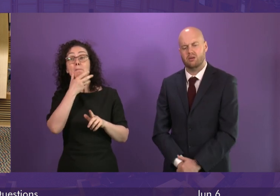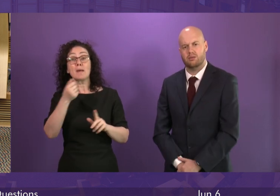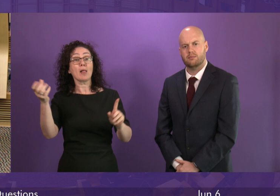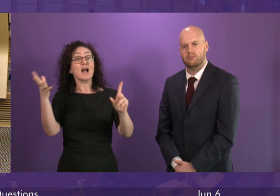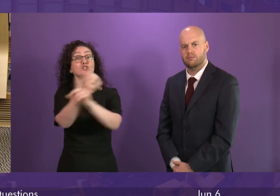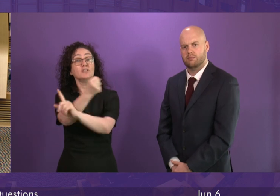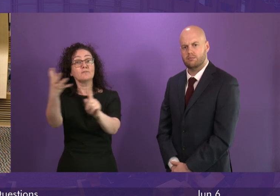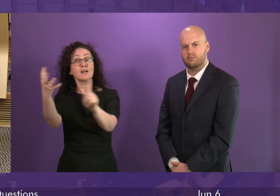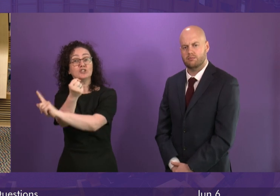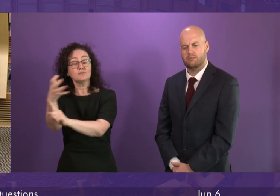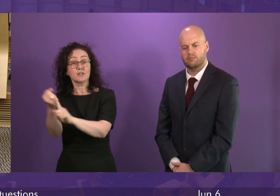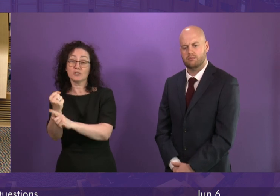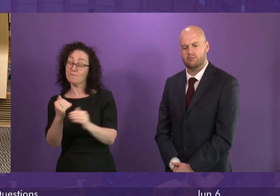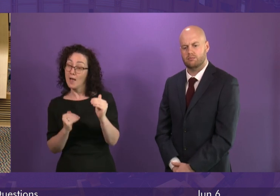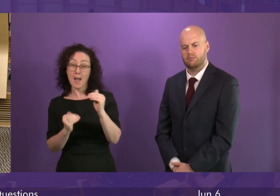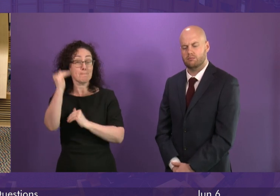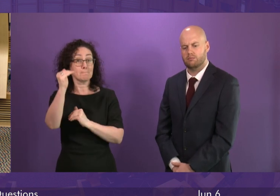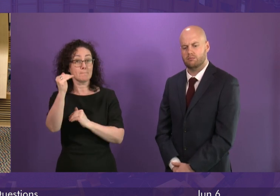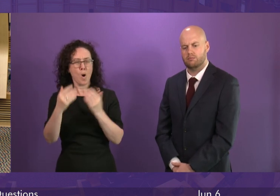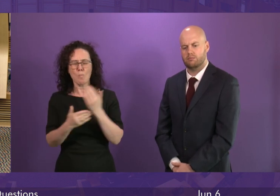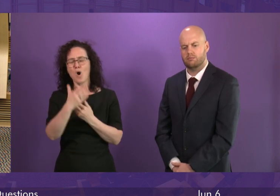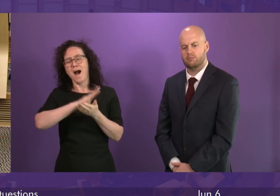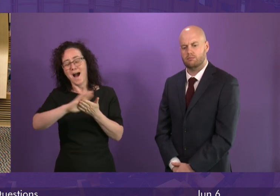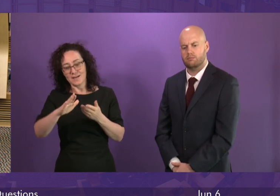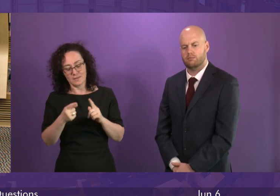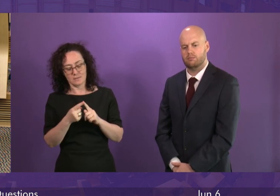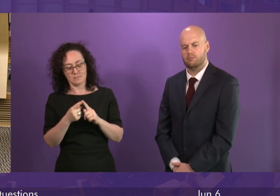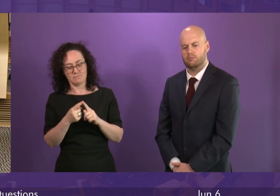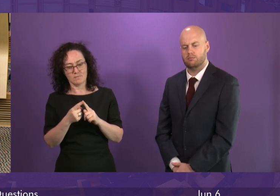is rising, they are gaining more highers and the number of positive destinations is improving